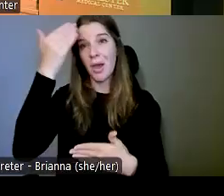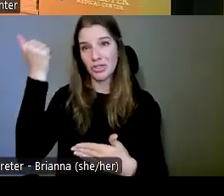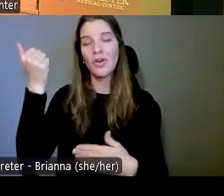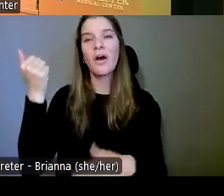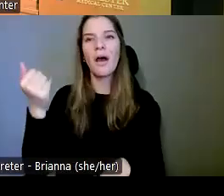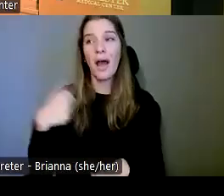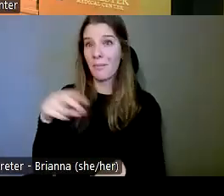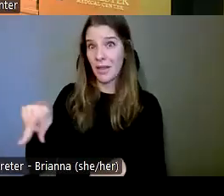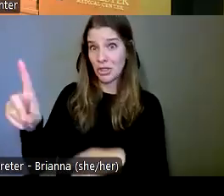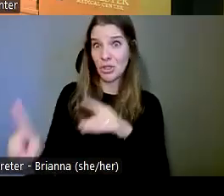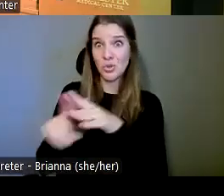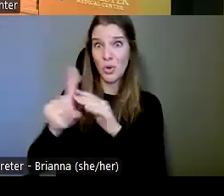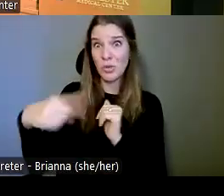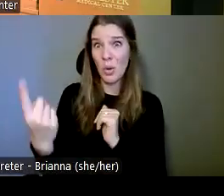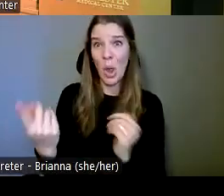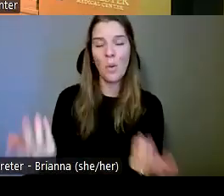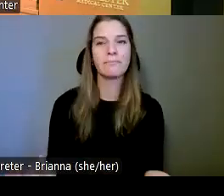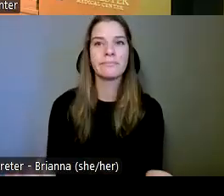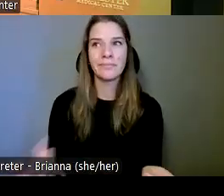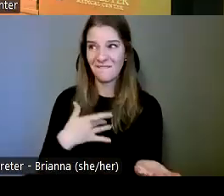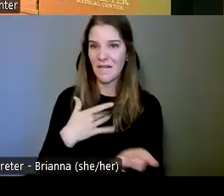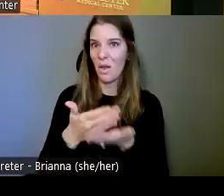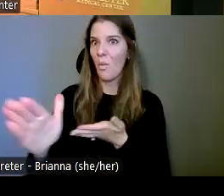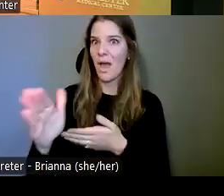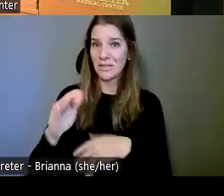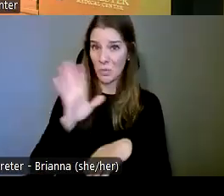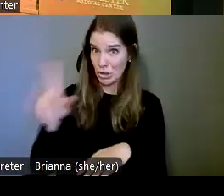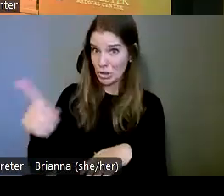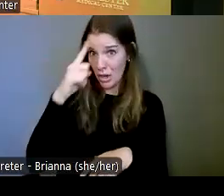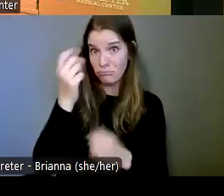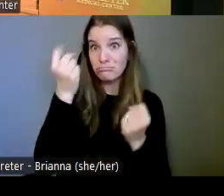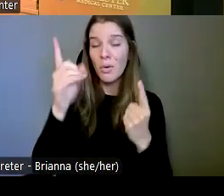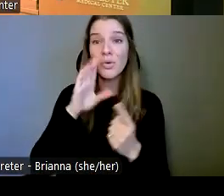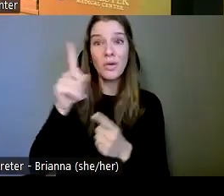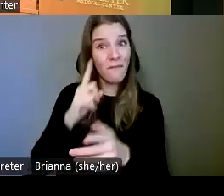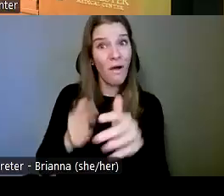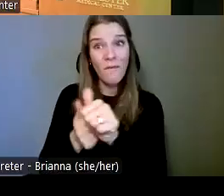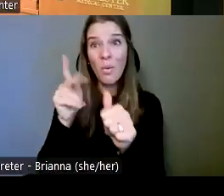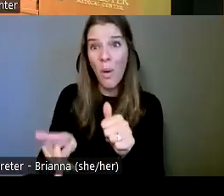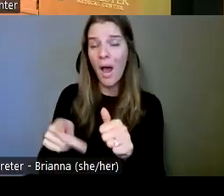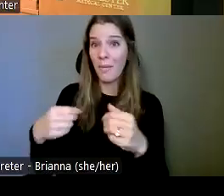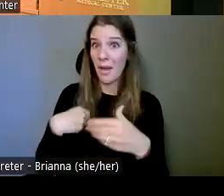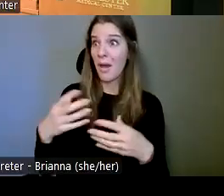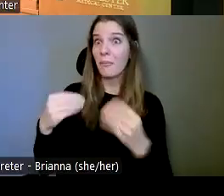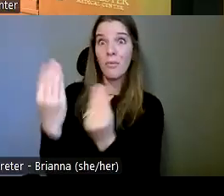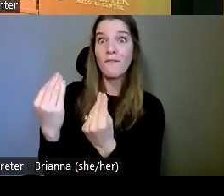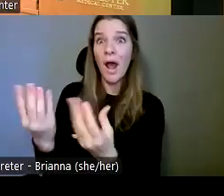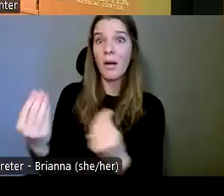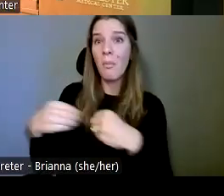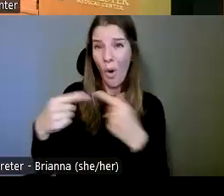wasted visit. I don't know what's really going on. I don't know whether she's going to be able to follow up. I don't know if I'm doing more harm than good. I don't know the context of things."